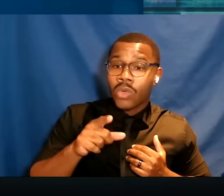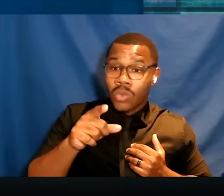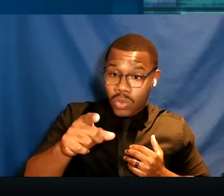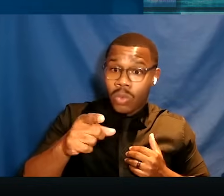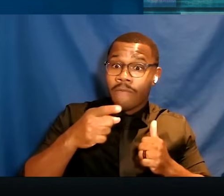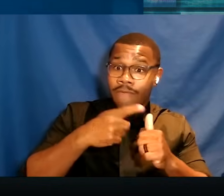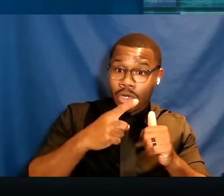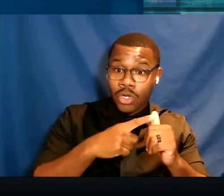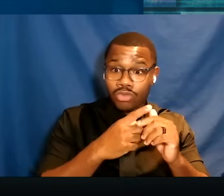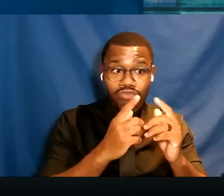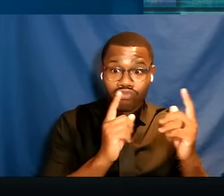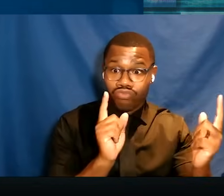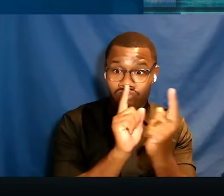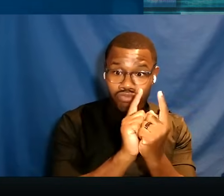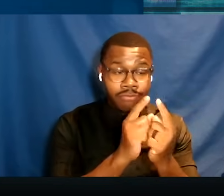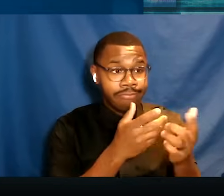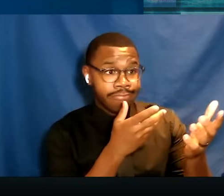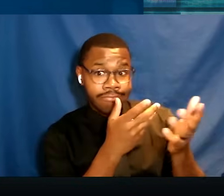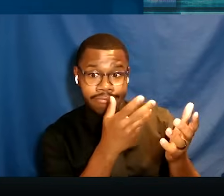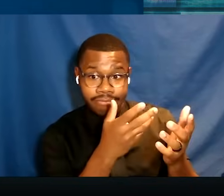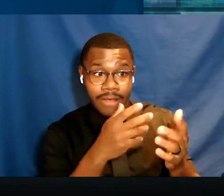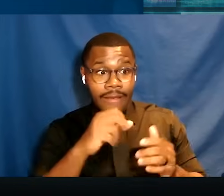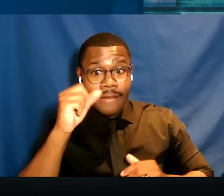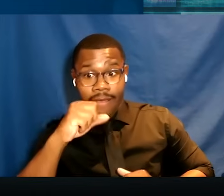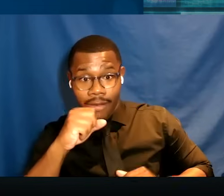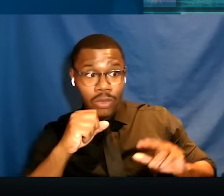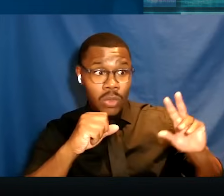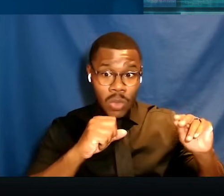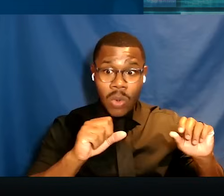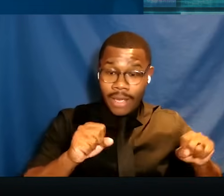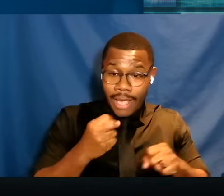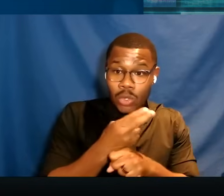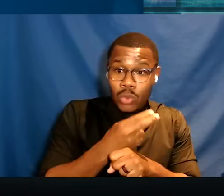and have the ability to grant your consent or not to the use of that digital replica,